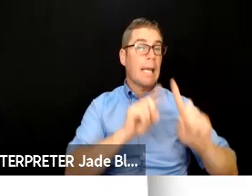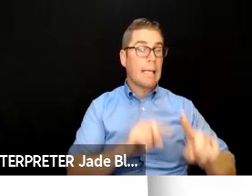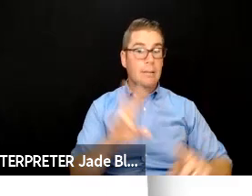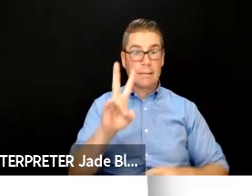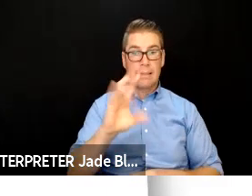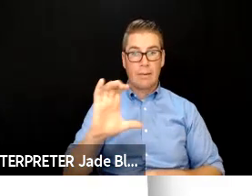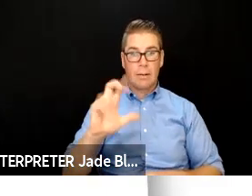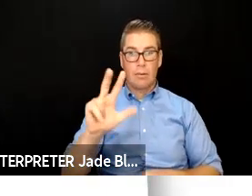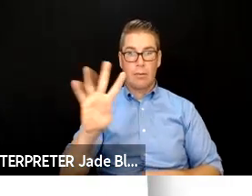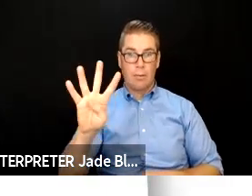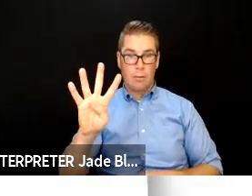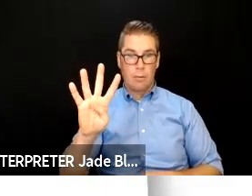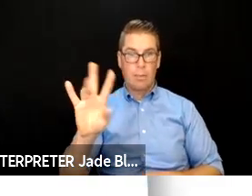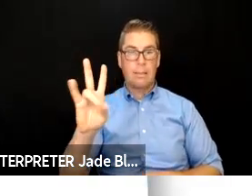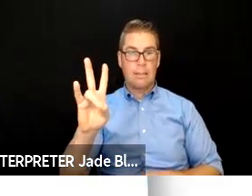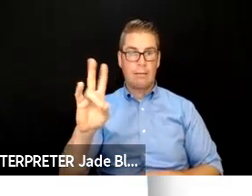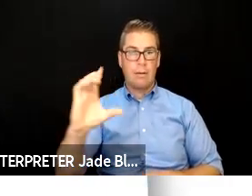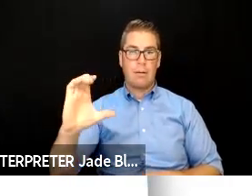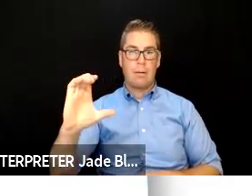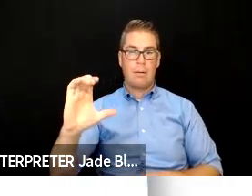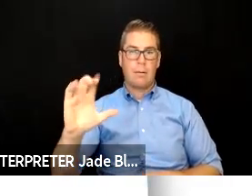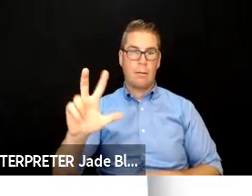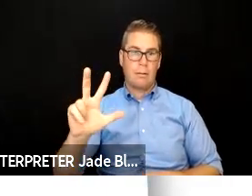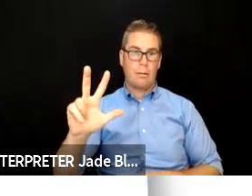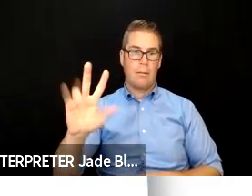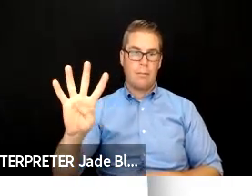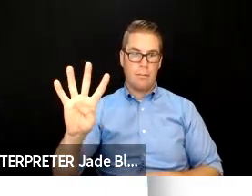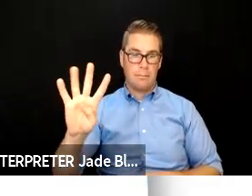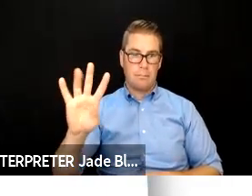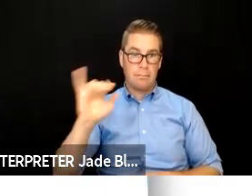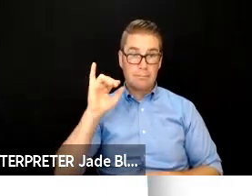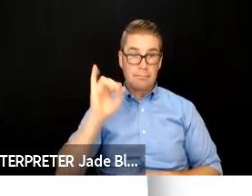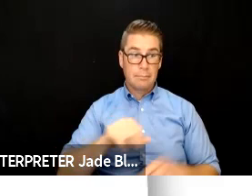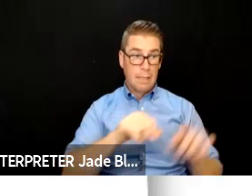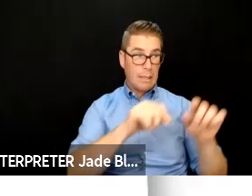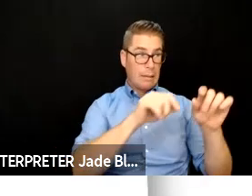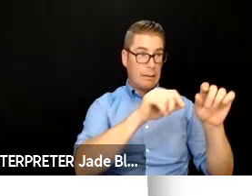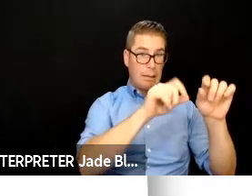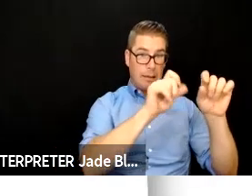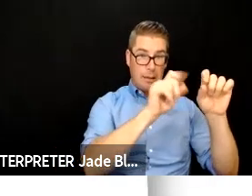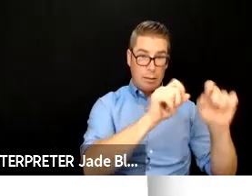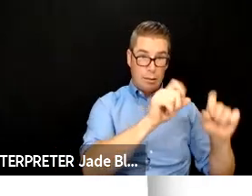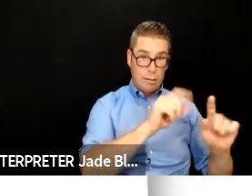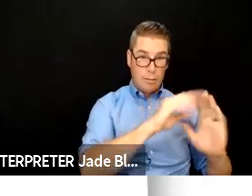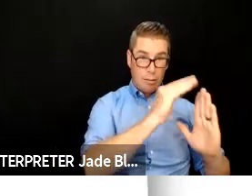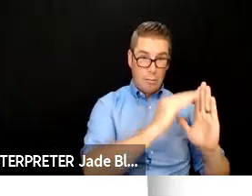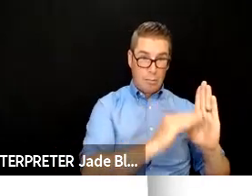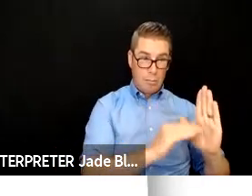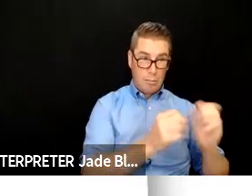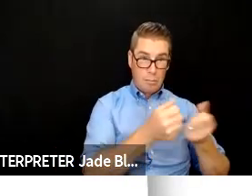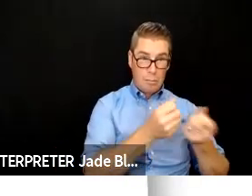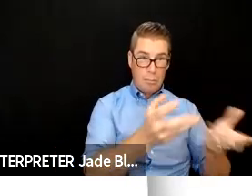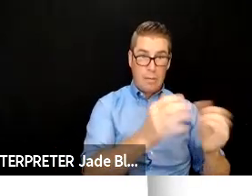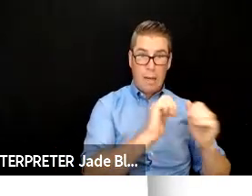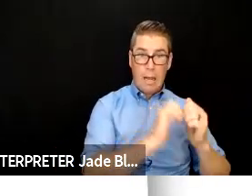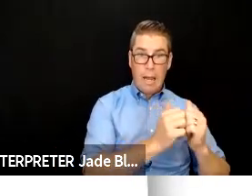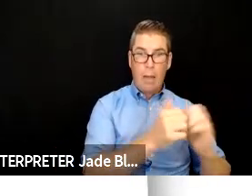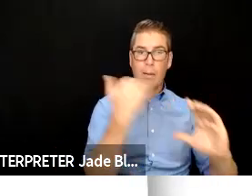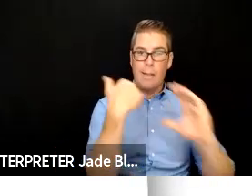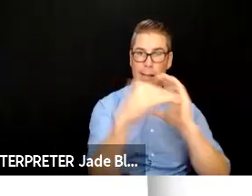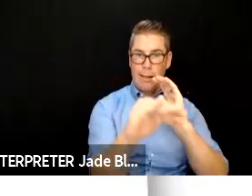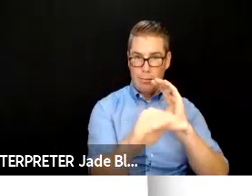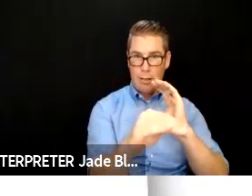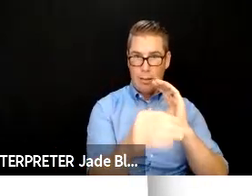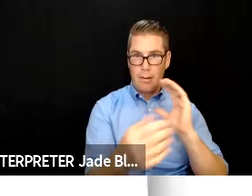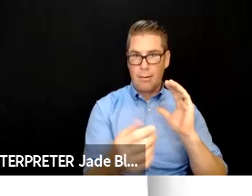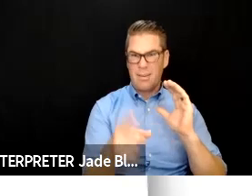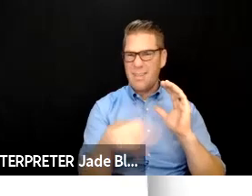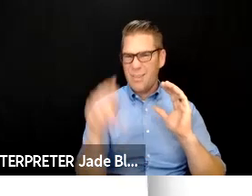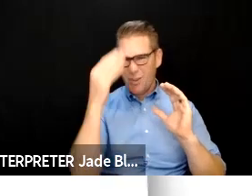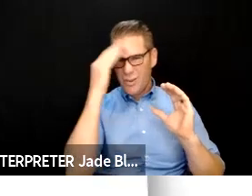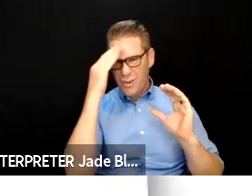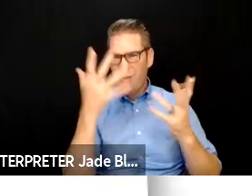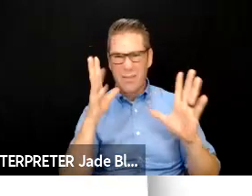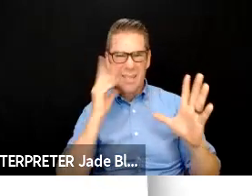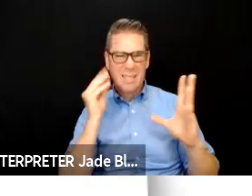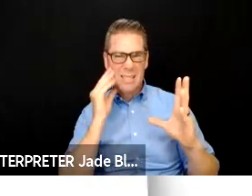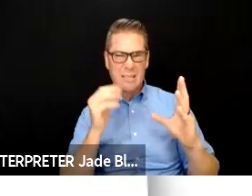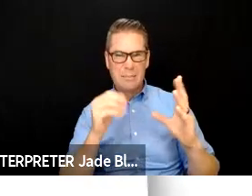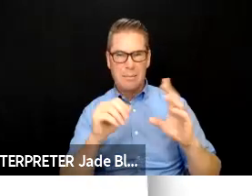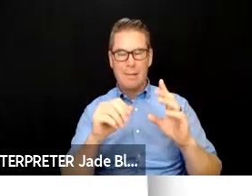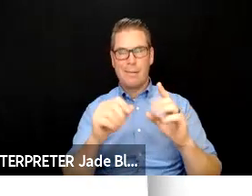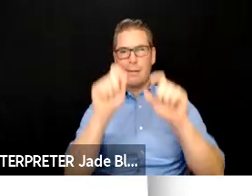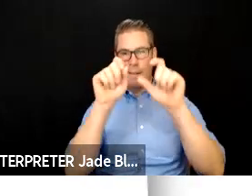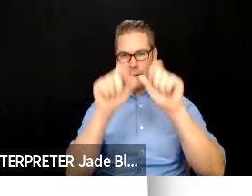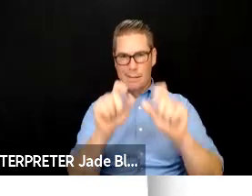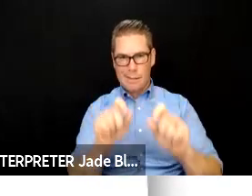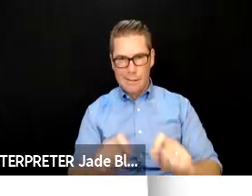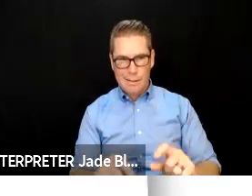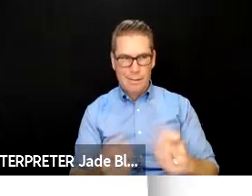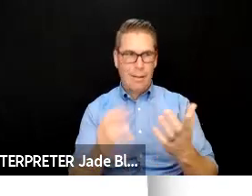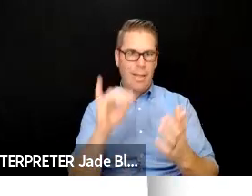Sally Potter: Now this is a survey that was just sent out in an email with a request to participate. And anyone who's done or participated any surveys knows that it's, you know, not the most popular thing.